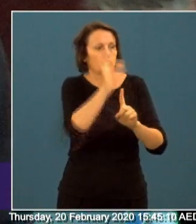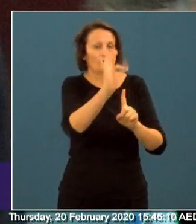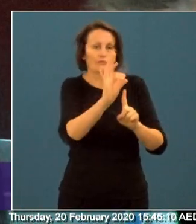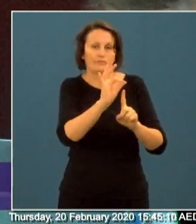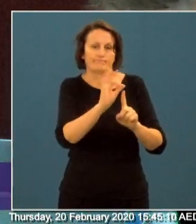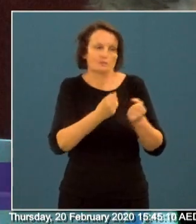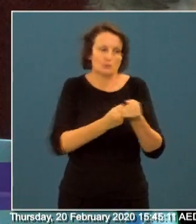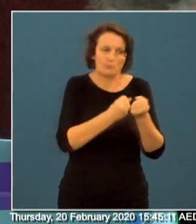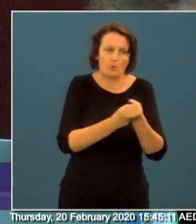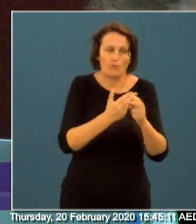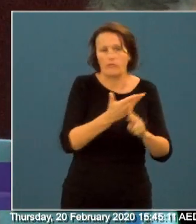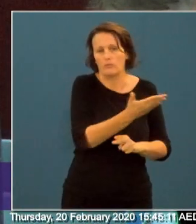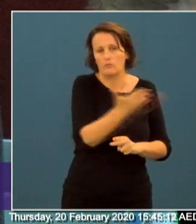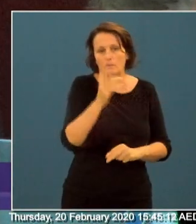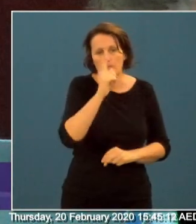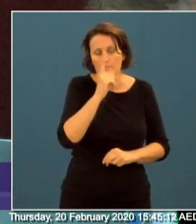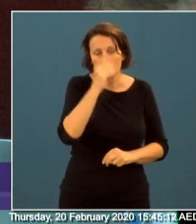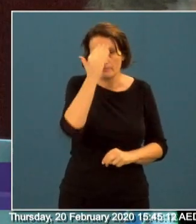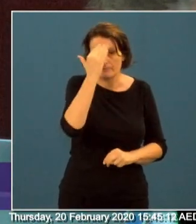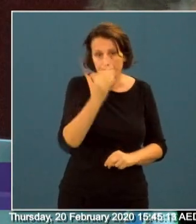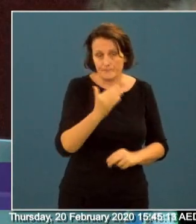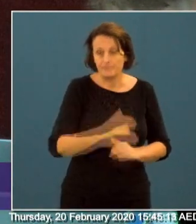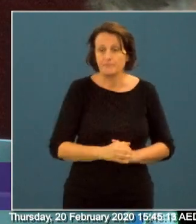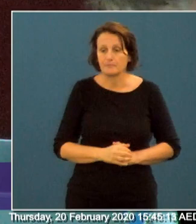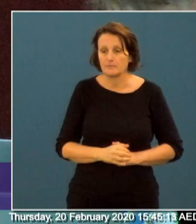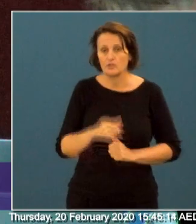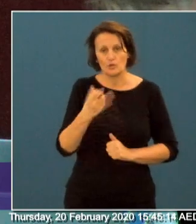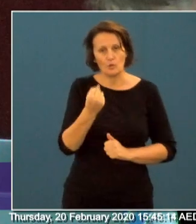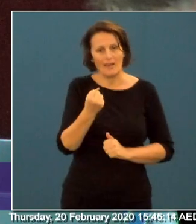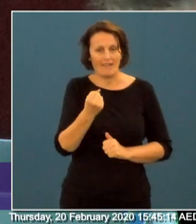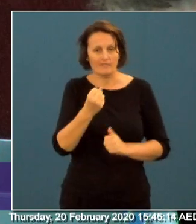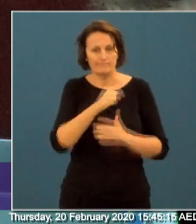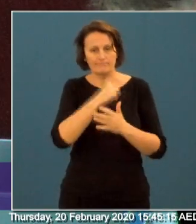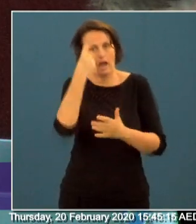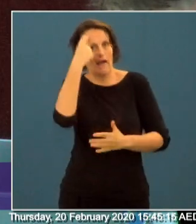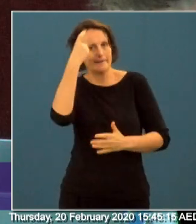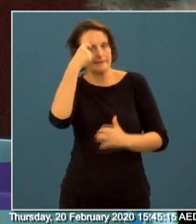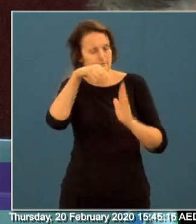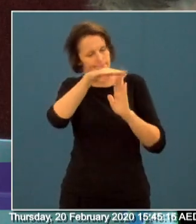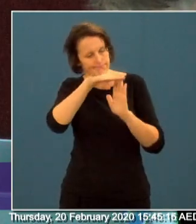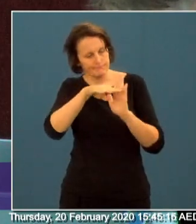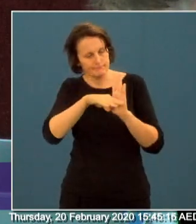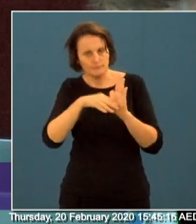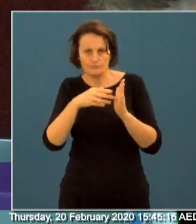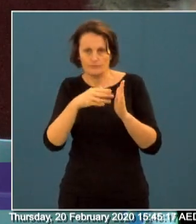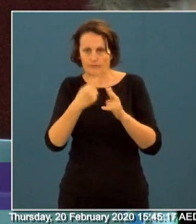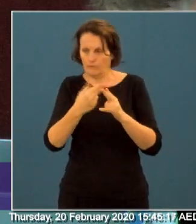Would you — and you've provided to the Commission some recommendations for the Commission's consideration.